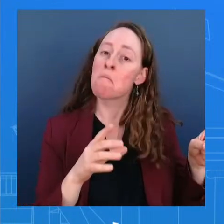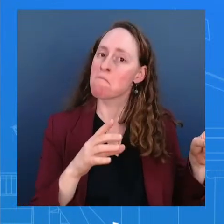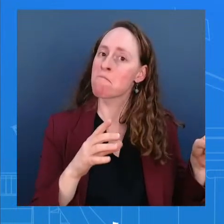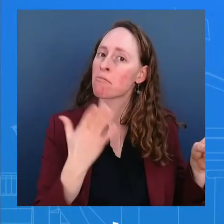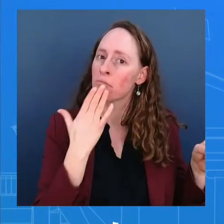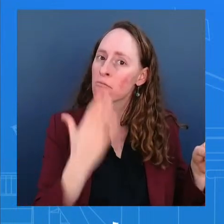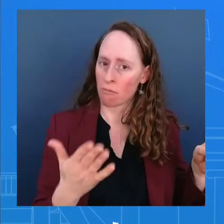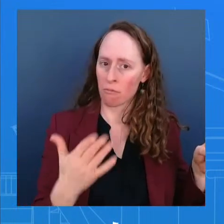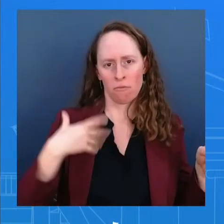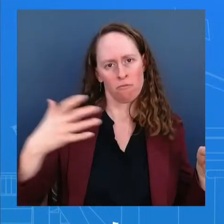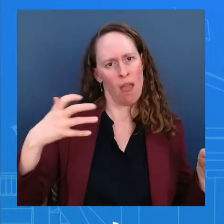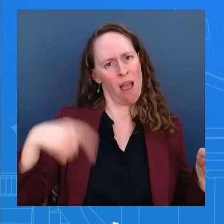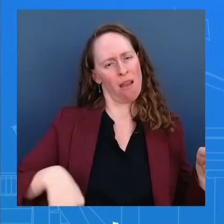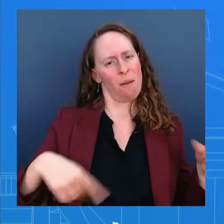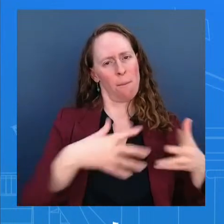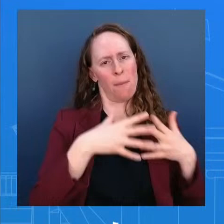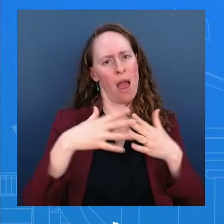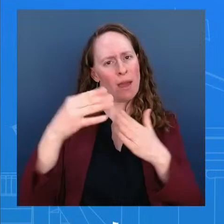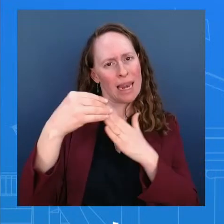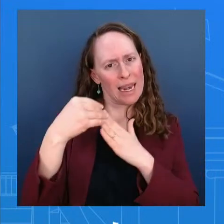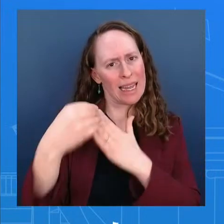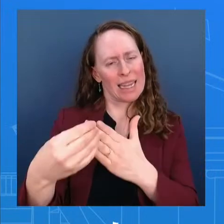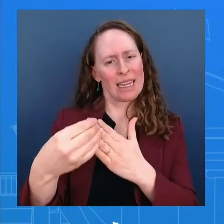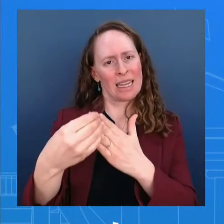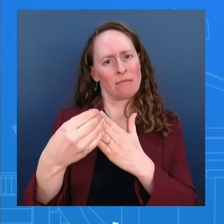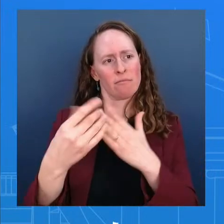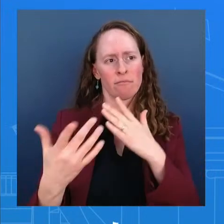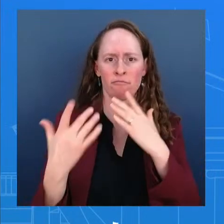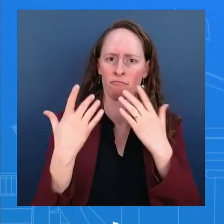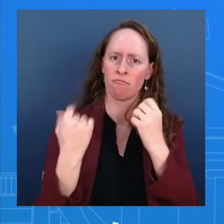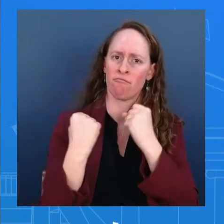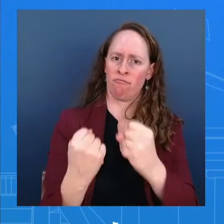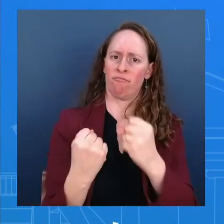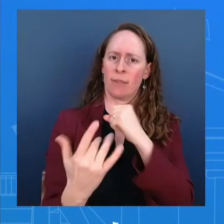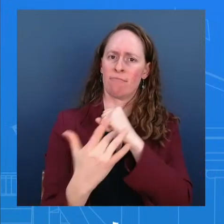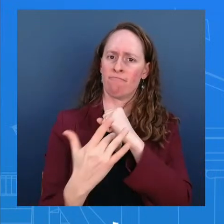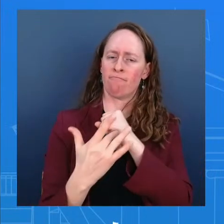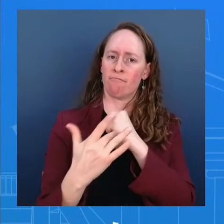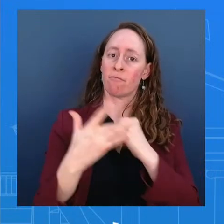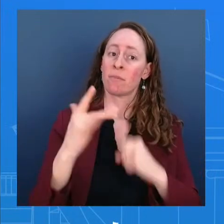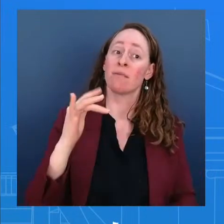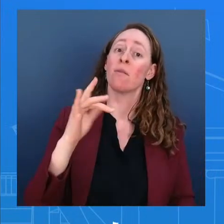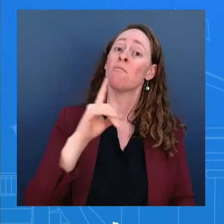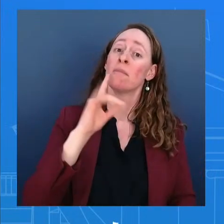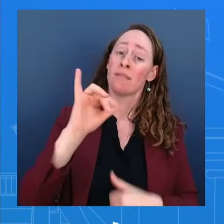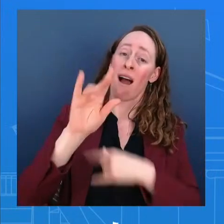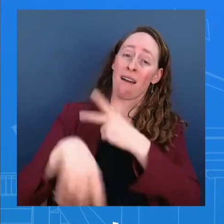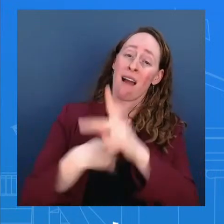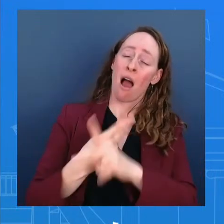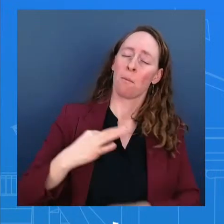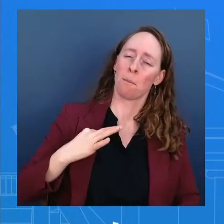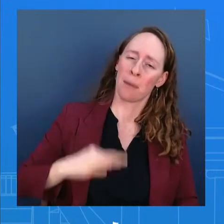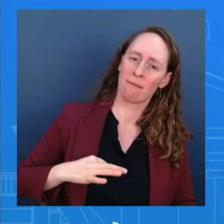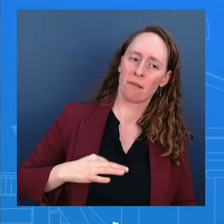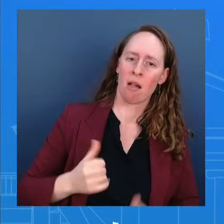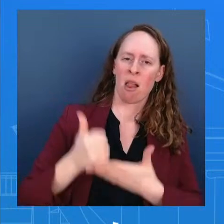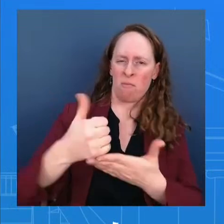rather than adversaries make technology work against us. The Press: Jake? Ms. Jean-Pierre: Yeah. The Press: Thank you, Jake. When President Biden spoke at the State Department four years ago,